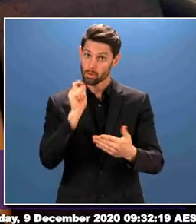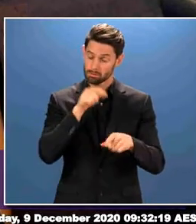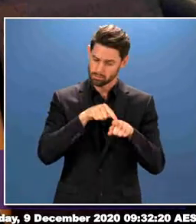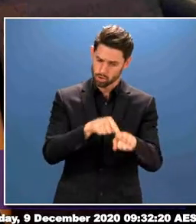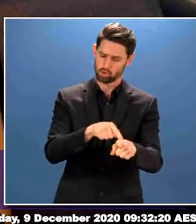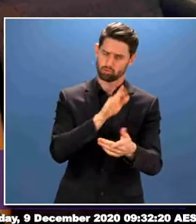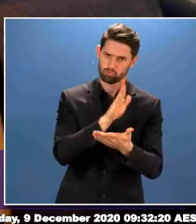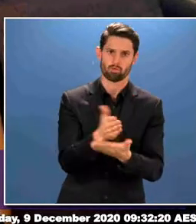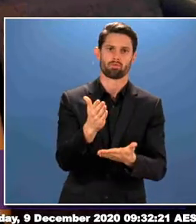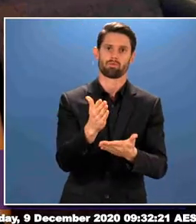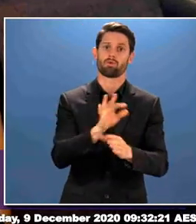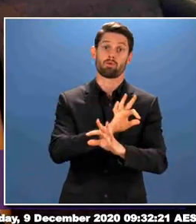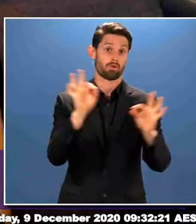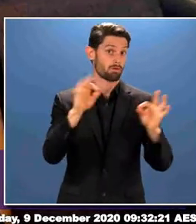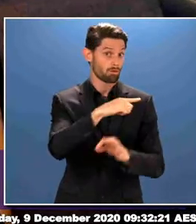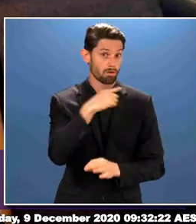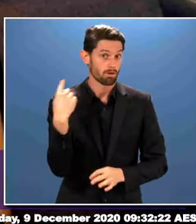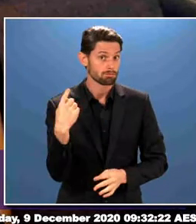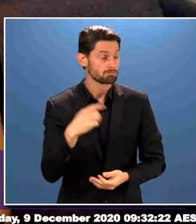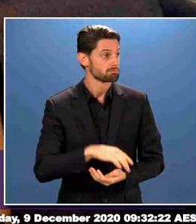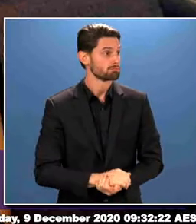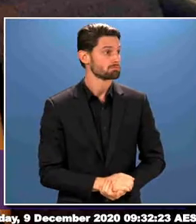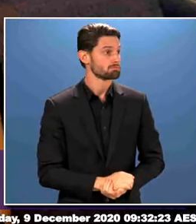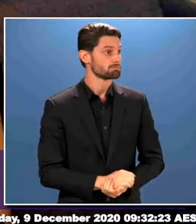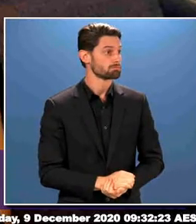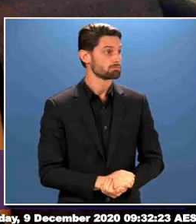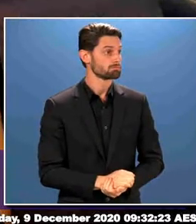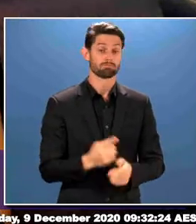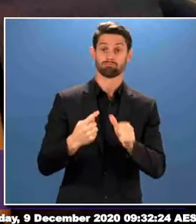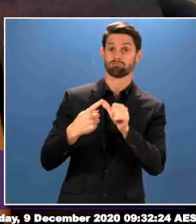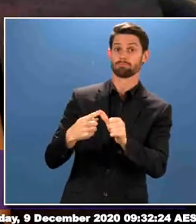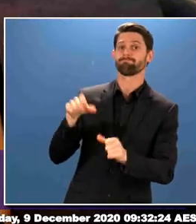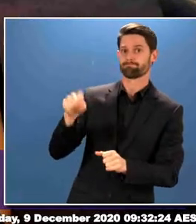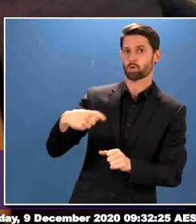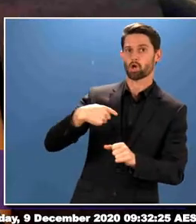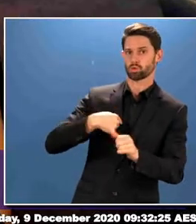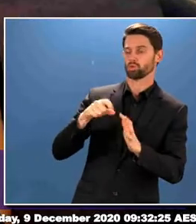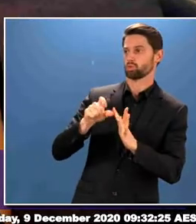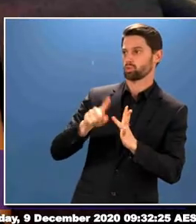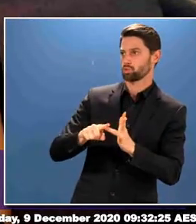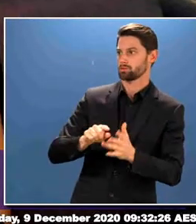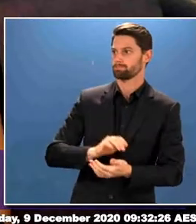the whole truth, and nothing but the truth? I do. Thank you very much.